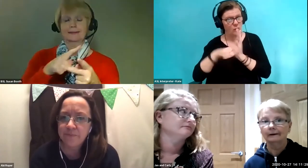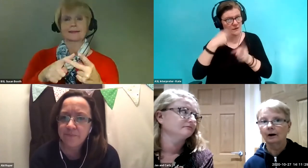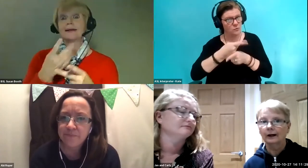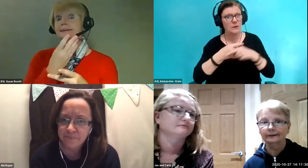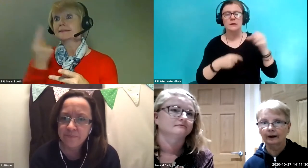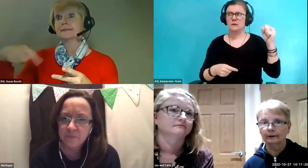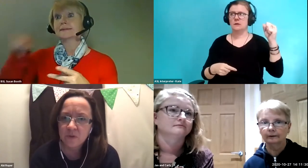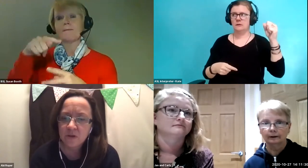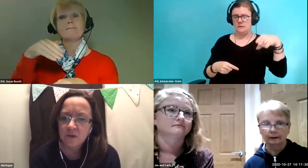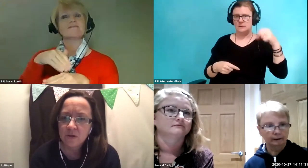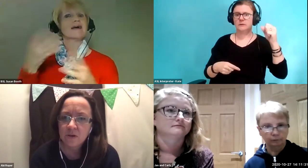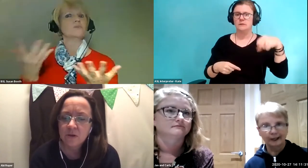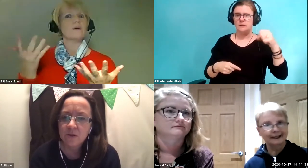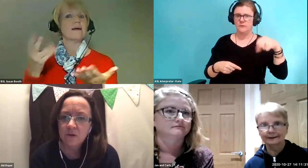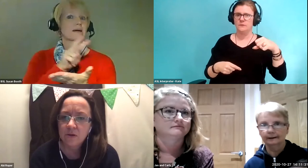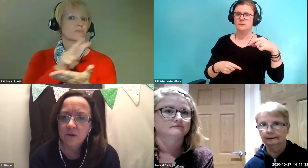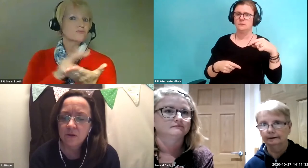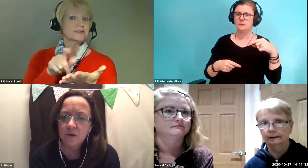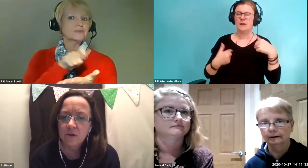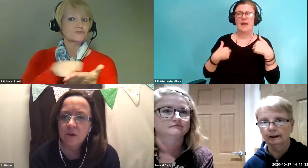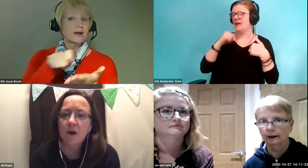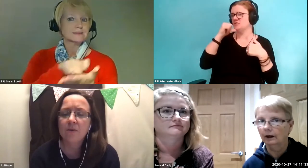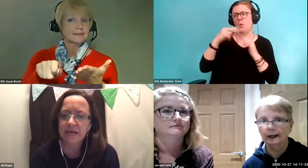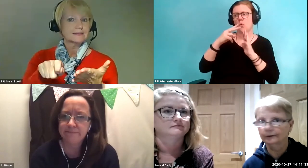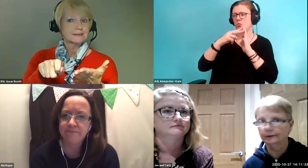Yeah. I don't uh read. Ok